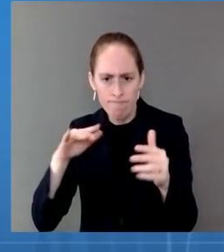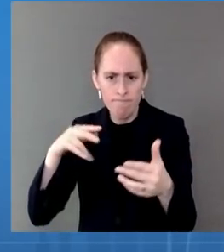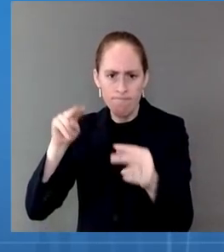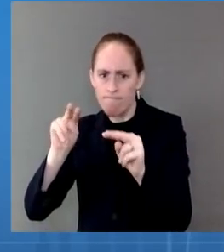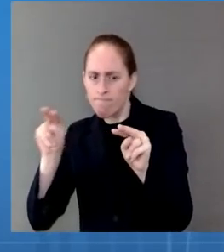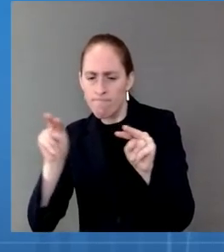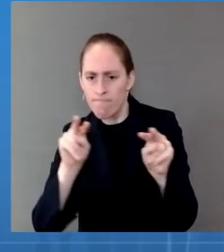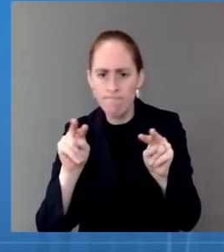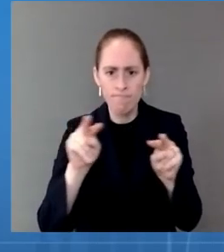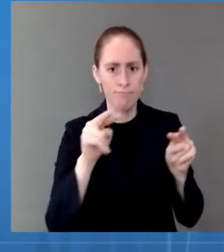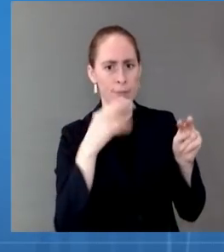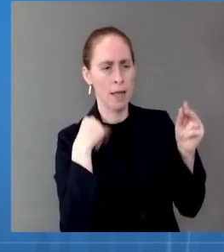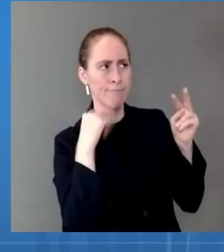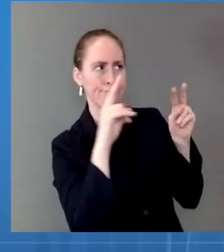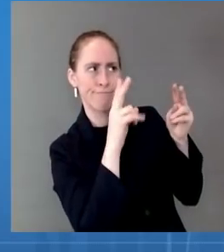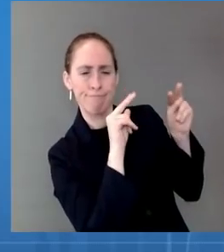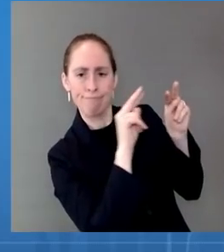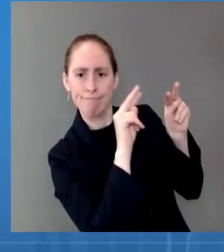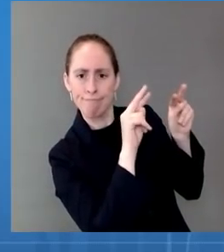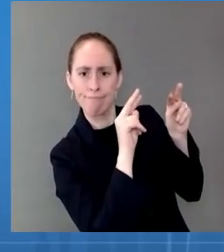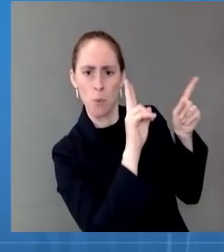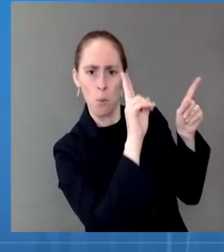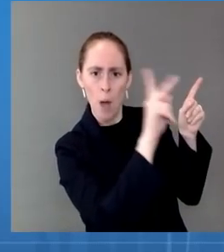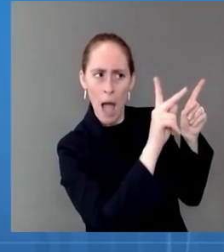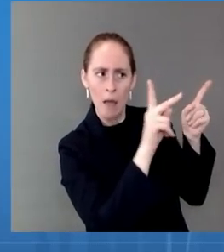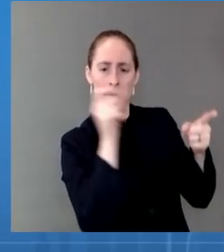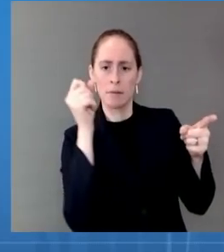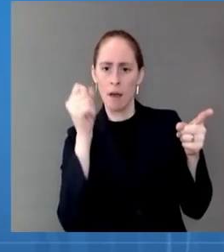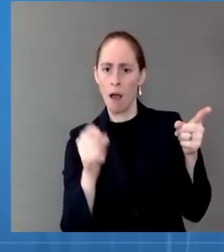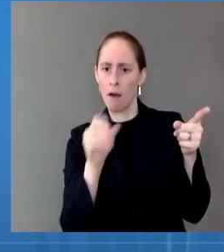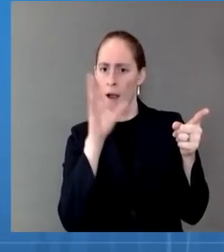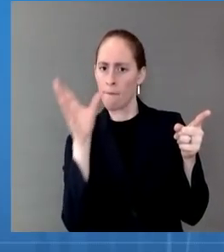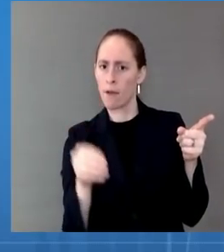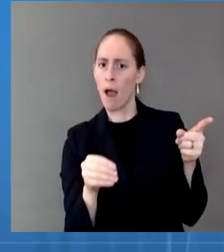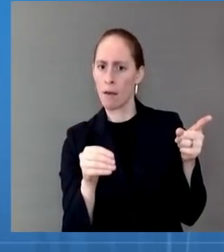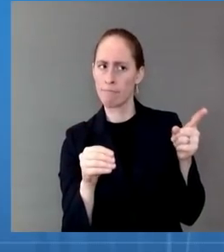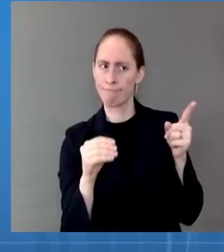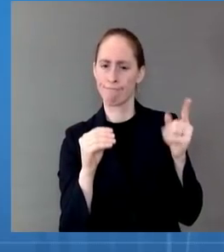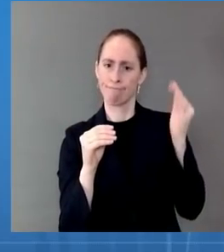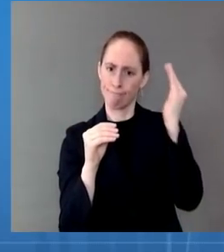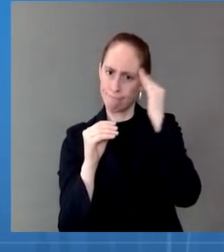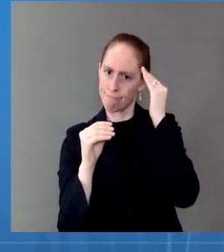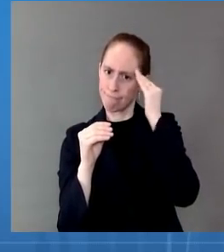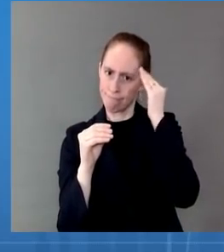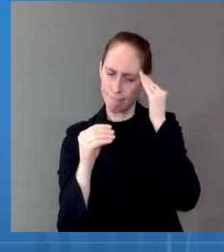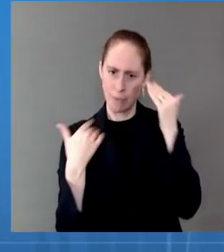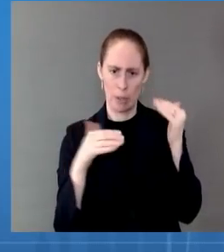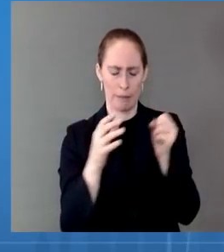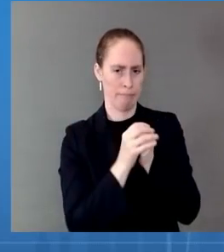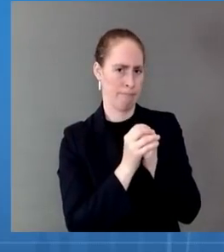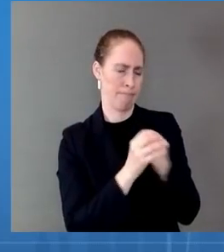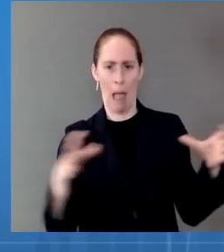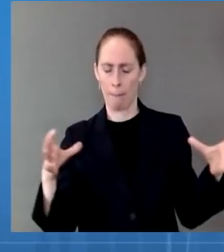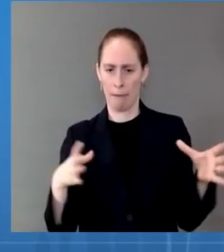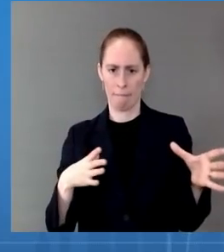doubling time in somewhere in the two to three days. So I don't suspect will be on the same time horizon as U.K.